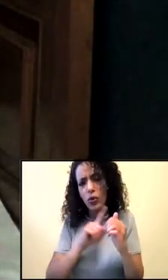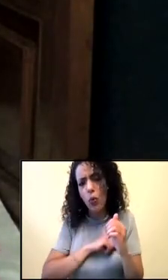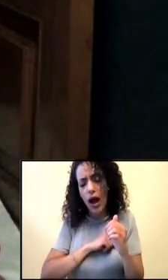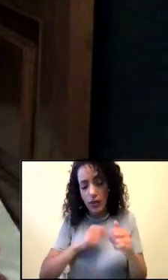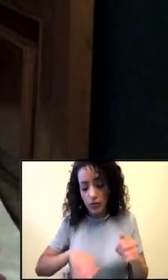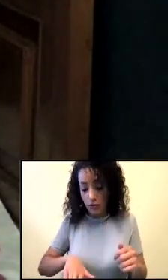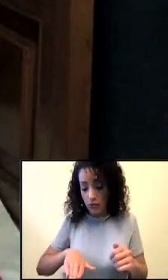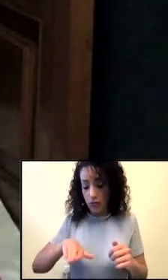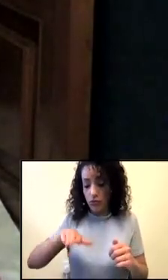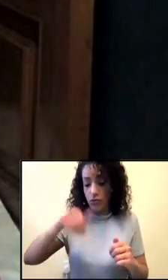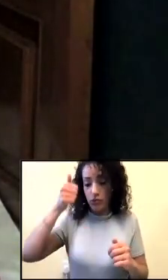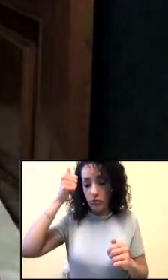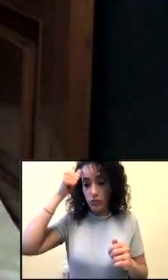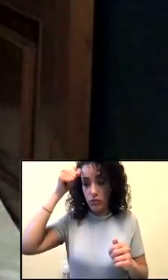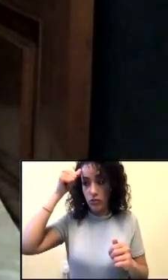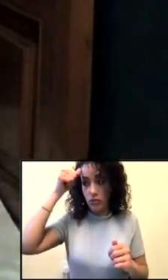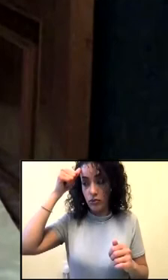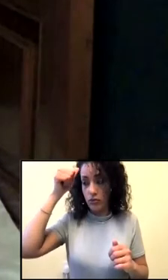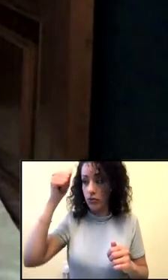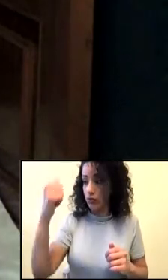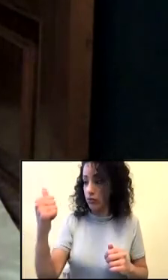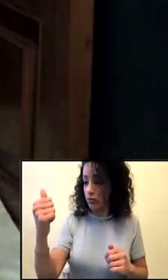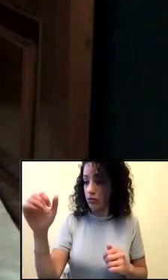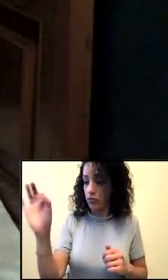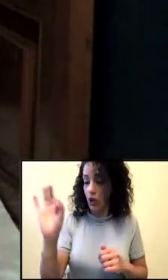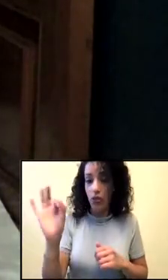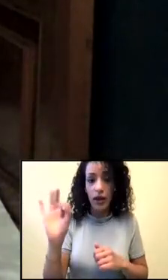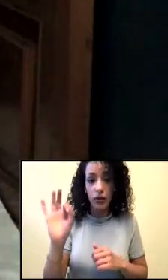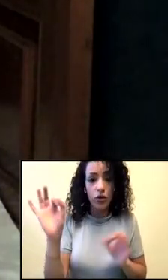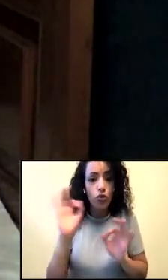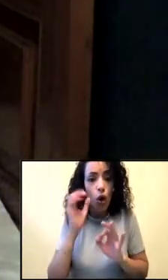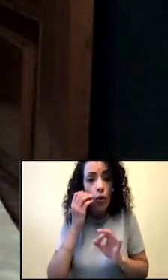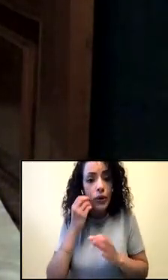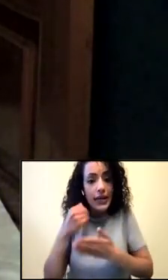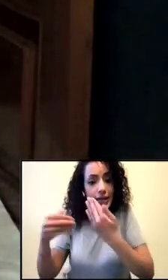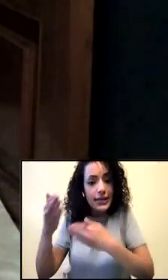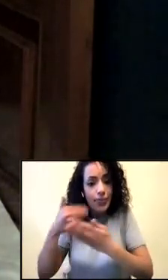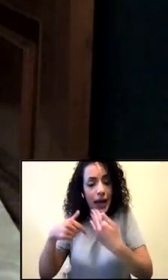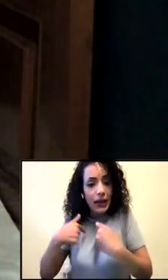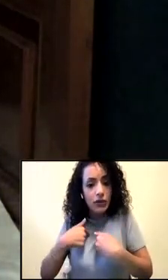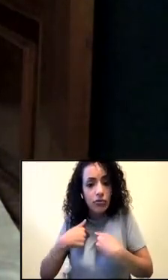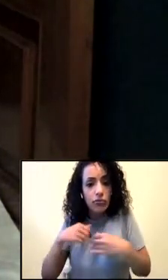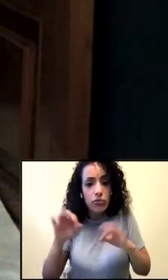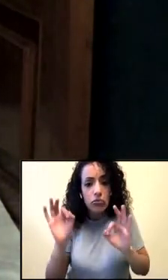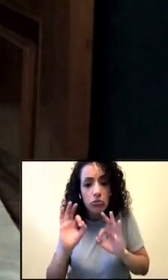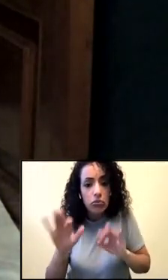no knowledge on it. No one talked to me about it, stories were not told in my house and